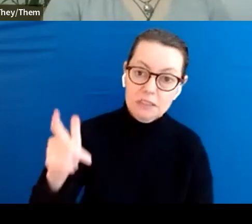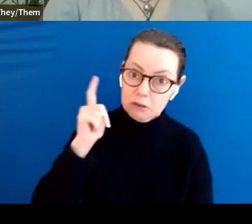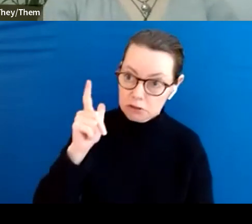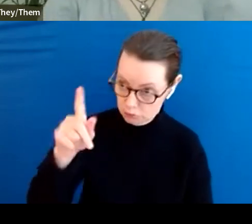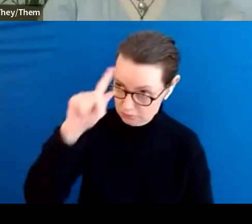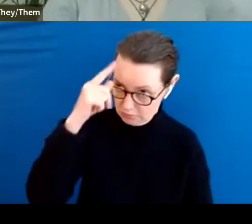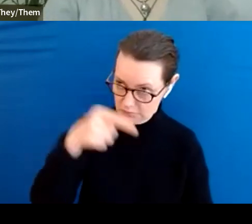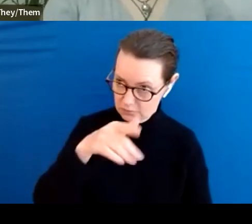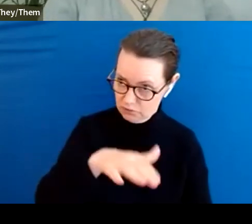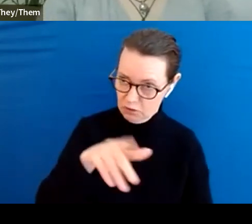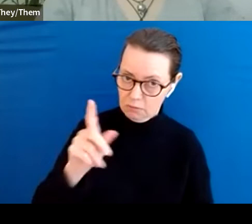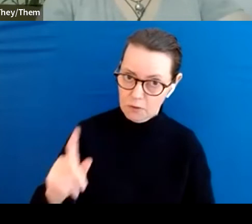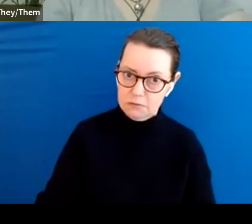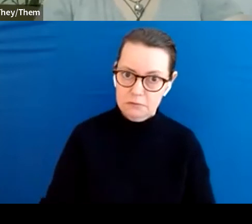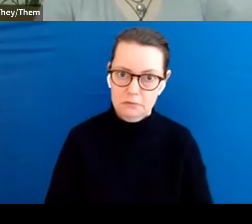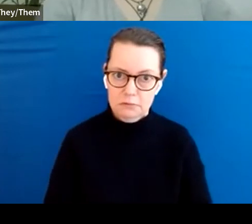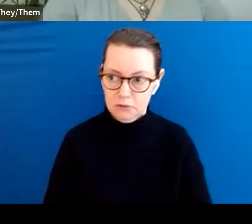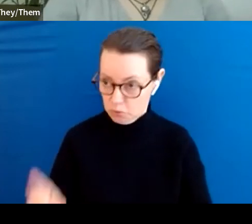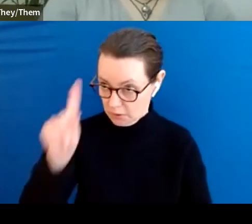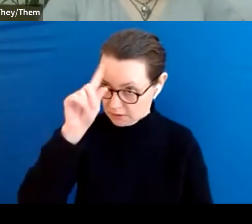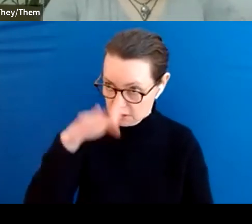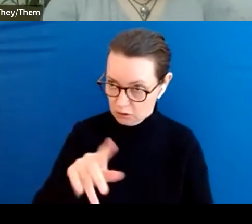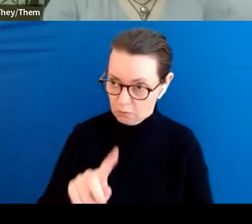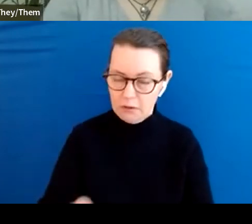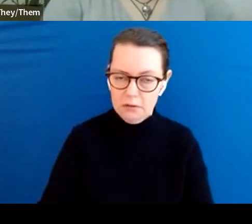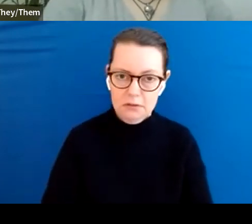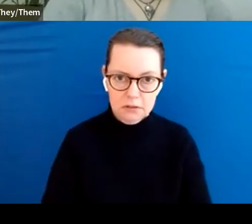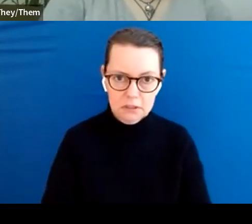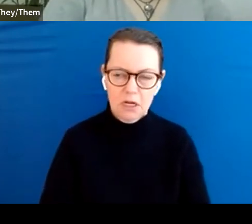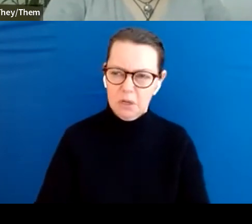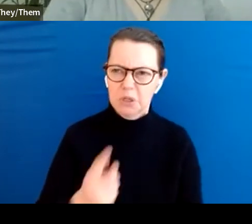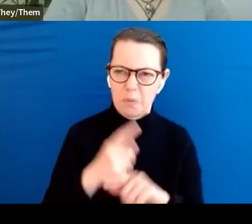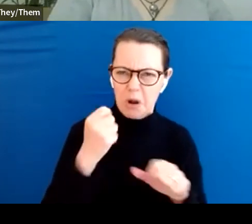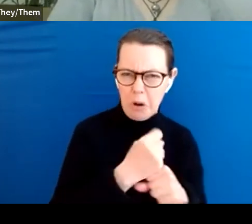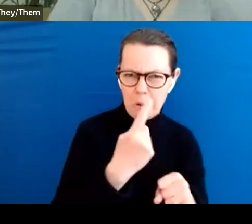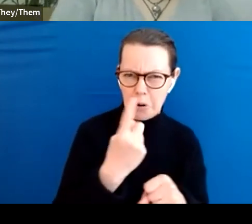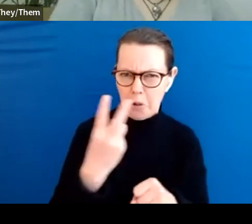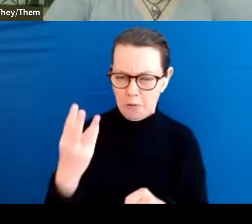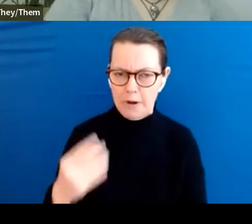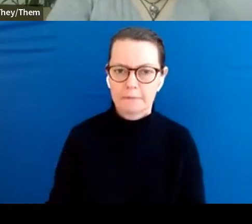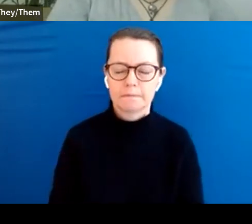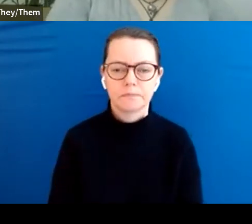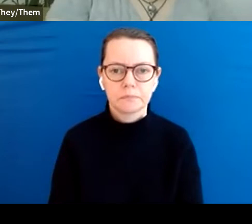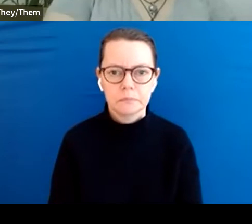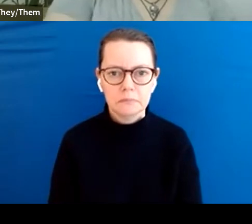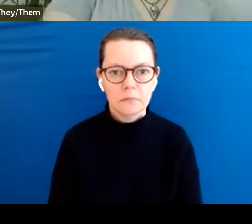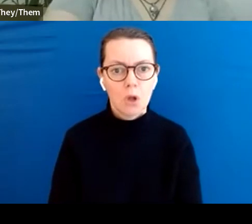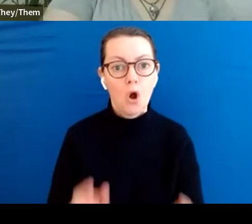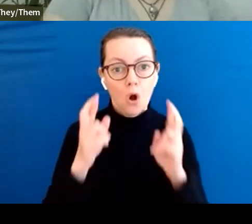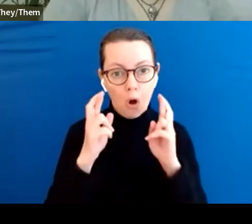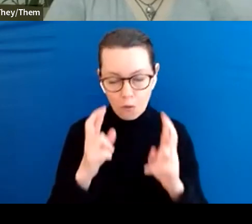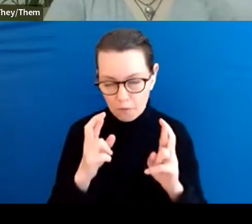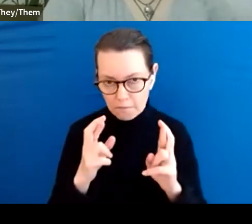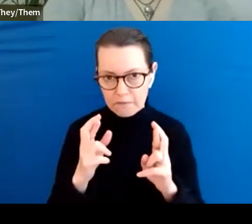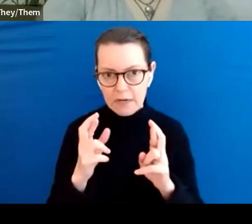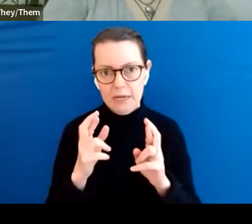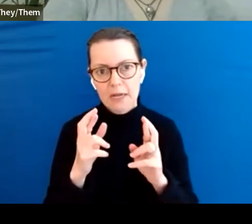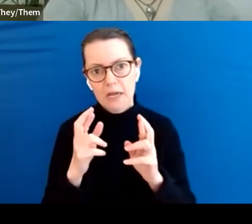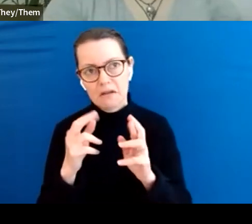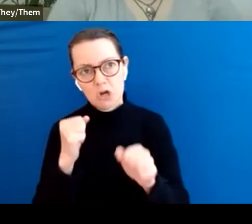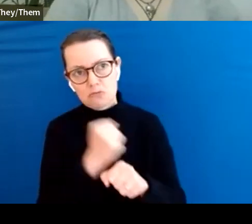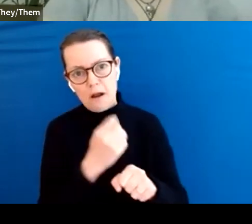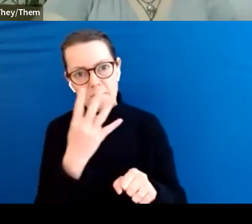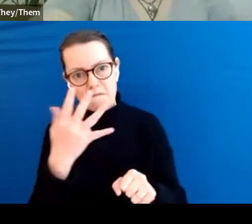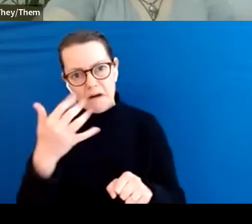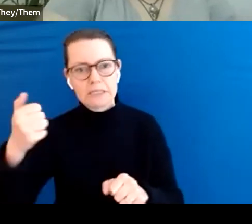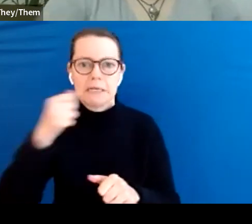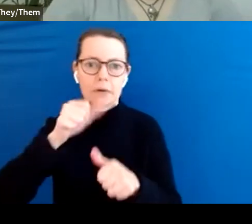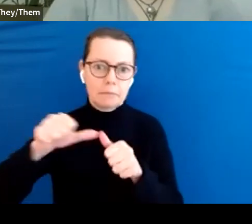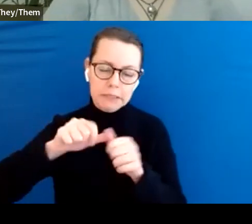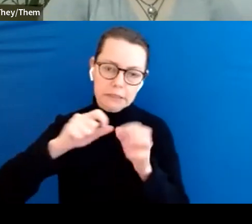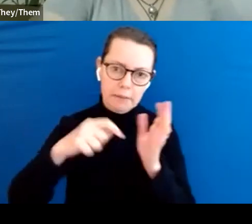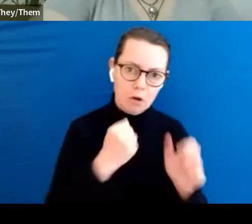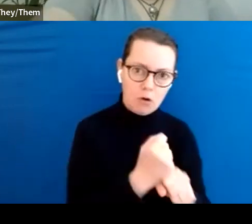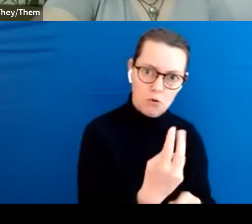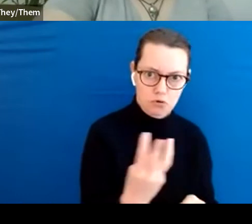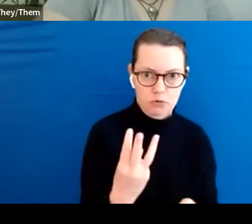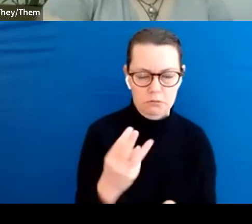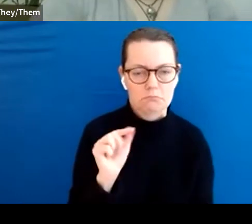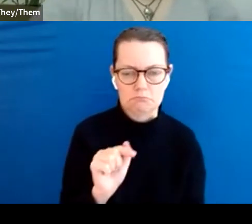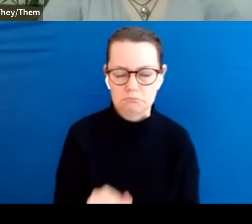And this, and I do want to kind of stress this probably more in early primaries. One would hope that once your targets the middle and senior primary this may be a bit better but again depends on the environment,